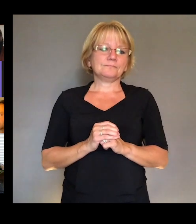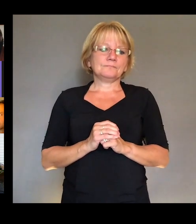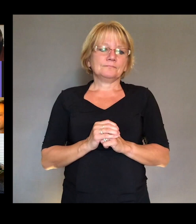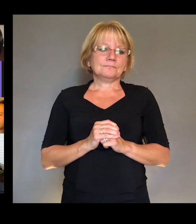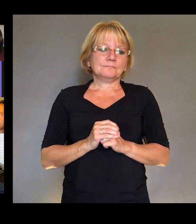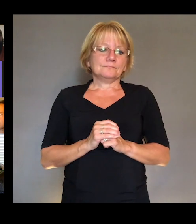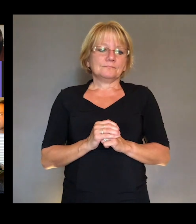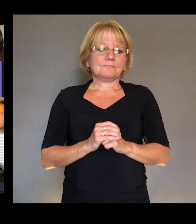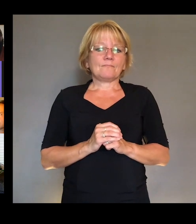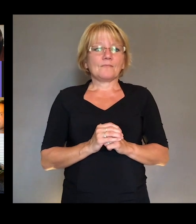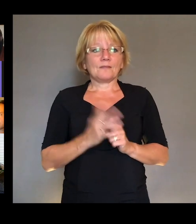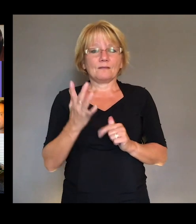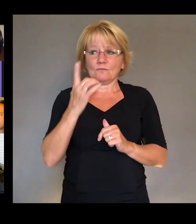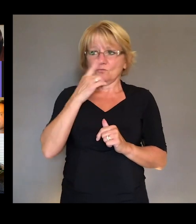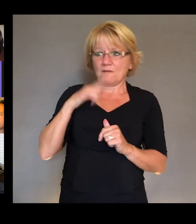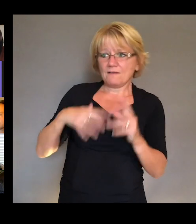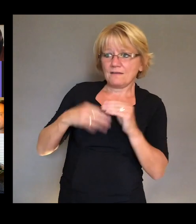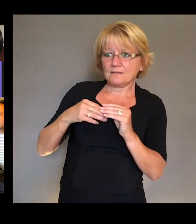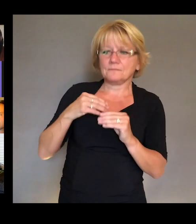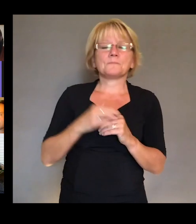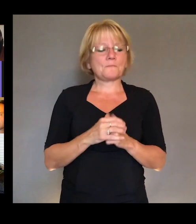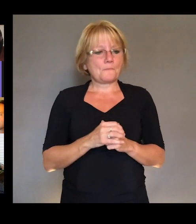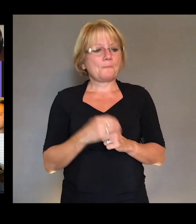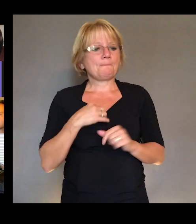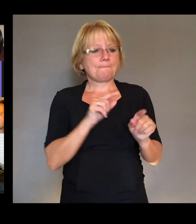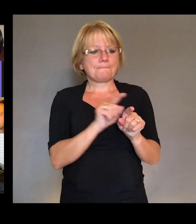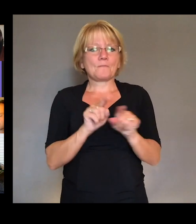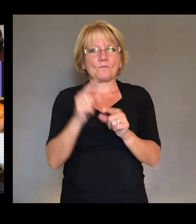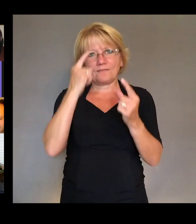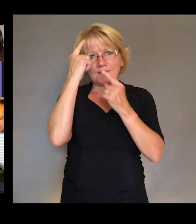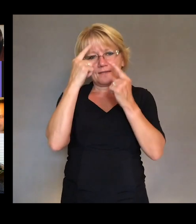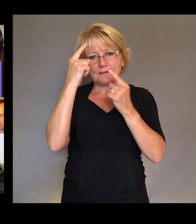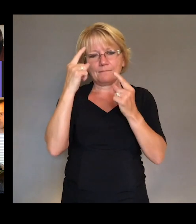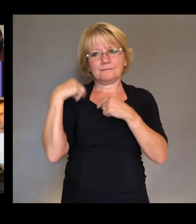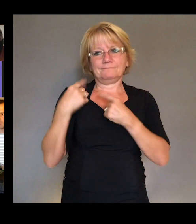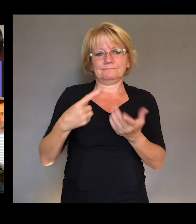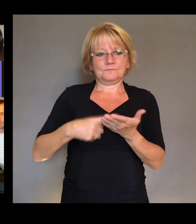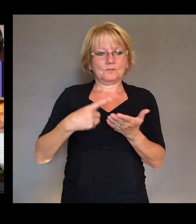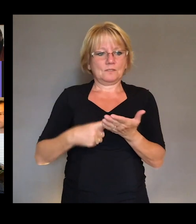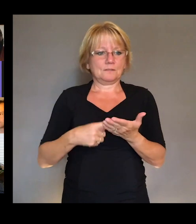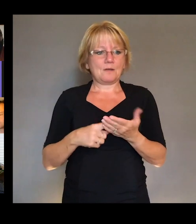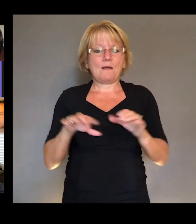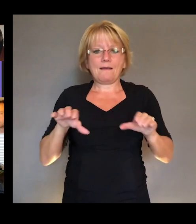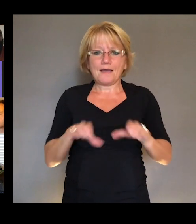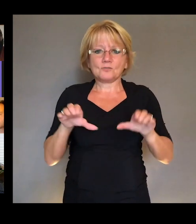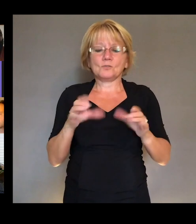Can I also, sorry, may I add something? Is that okay, yeah, sorry. I also was just thinking about, we've been talking about actionable steps